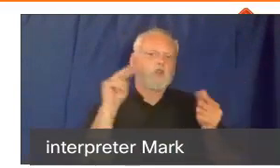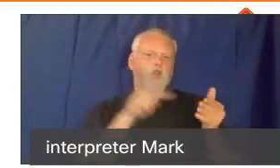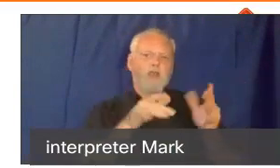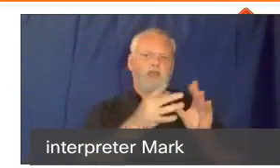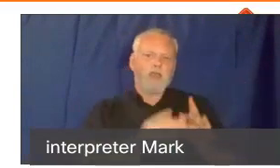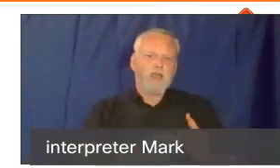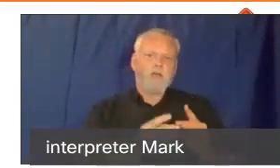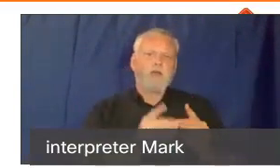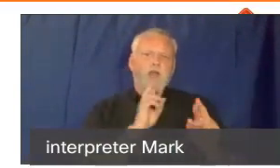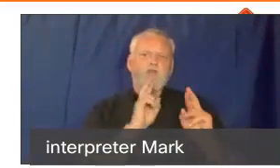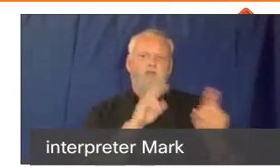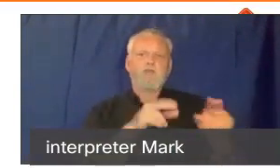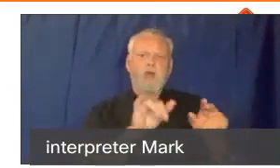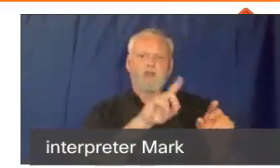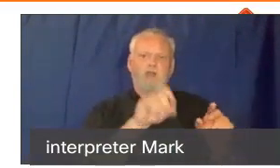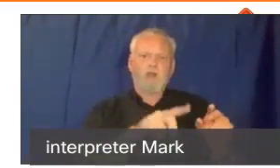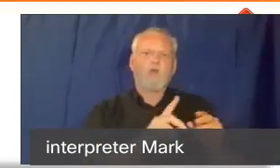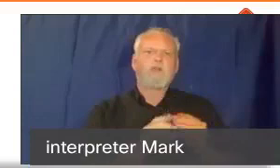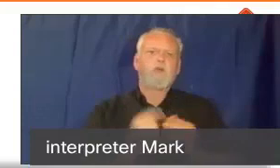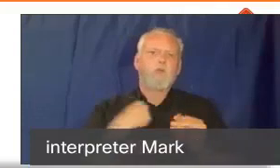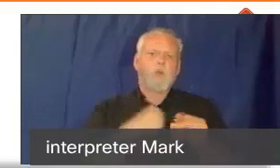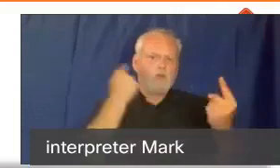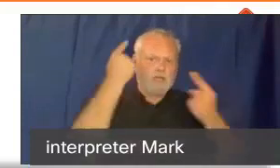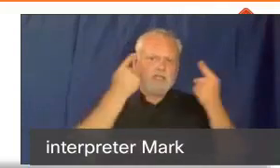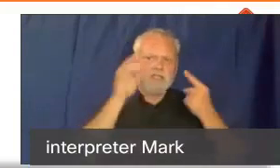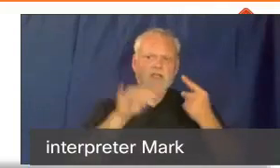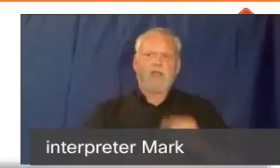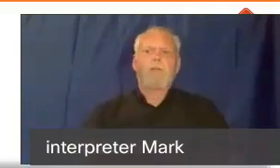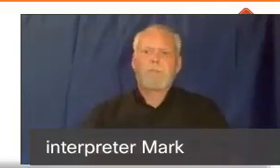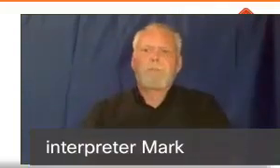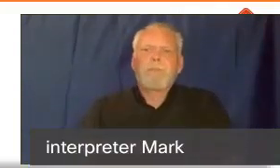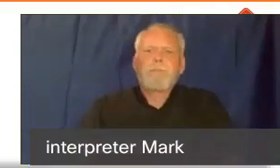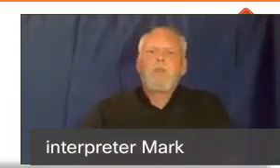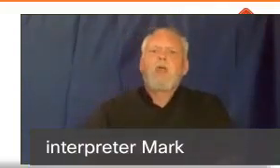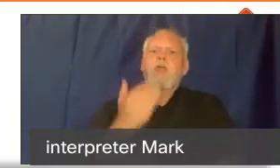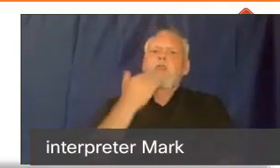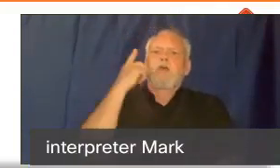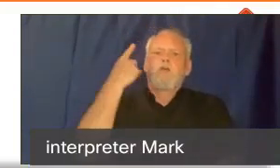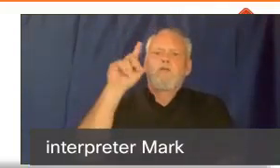Respond to this question, it's something we could consider. Thank you for your question.